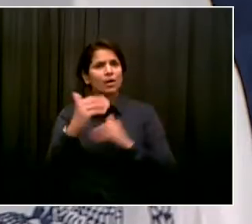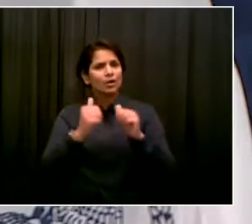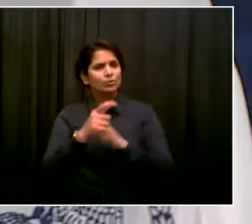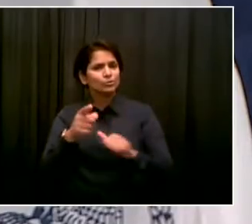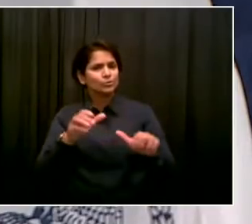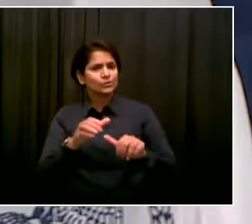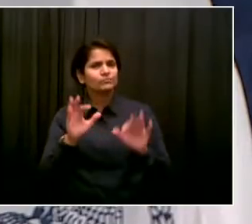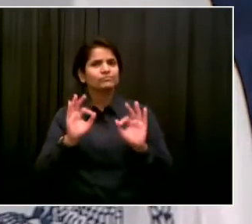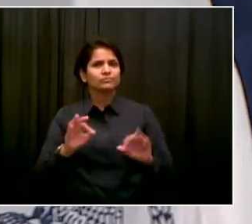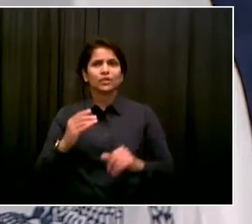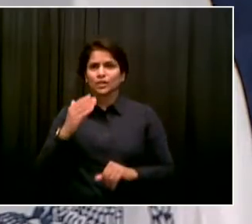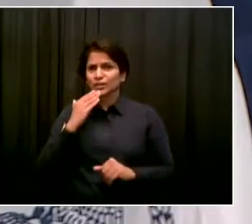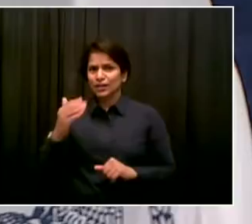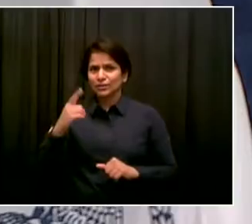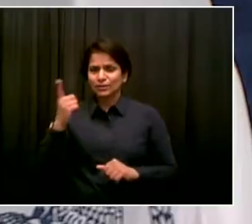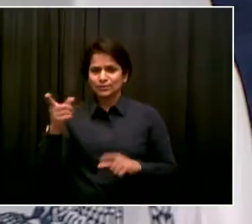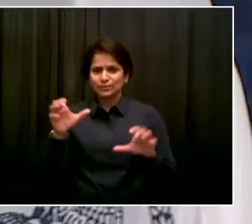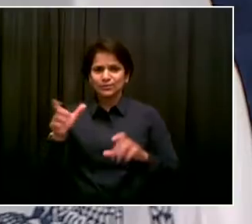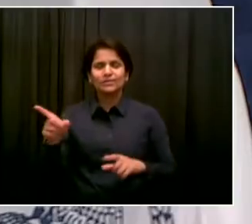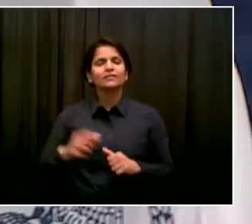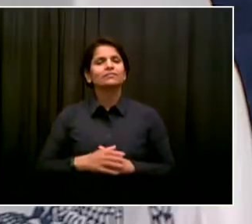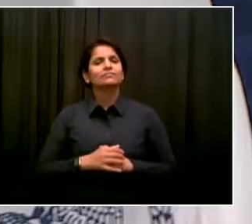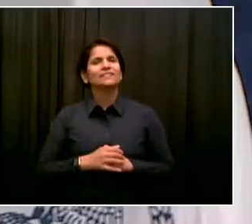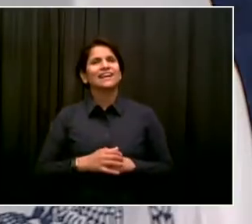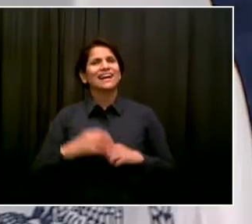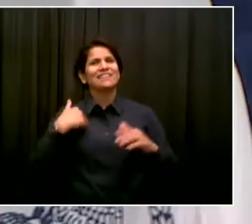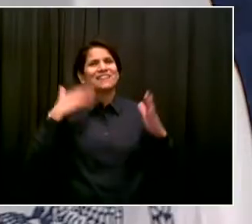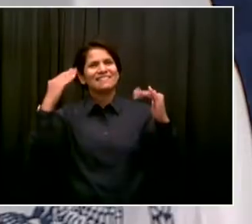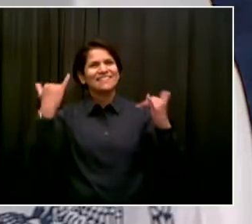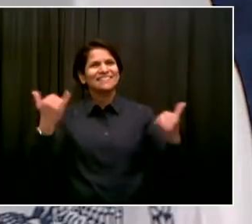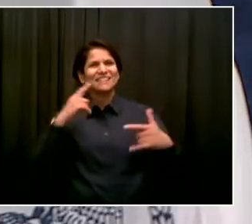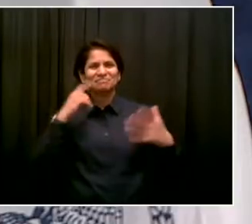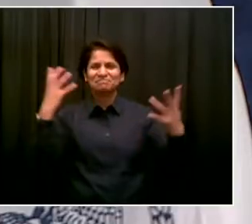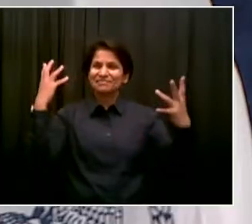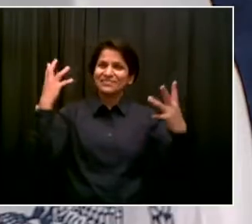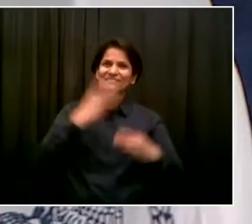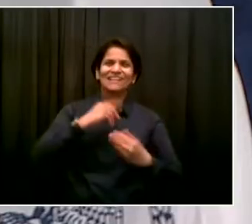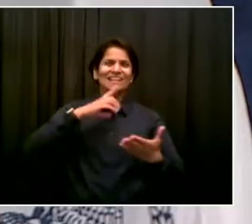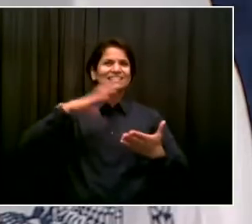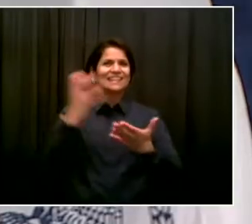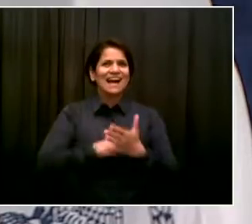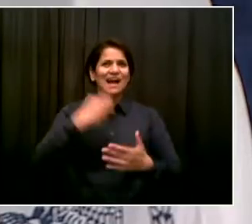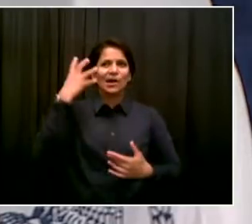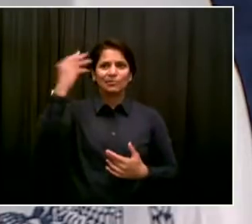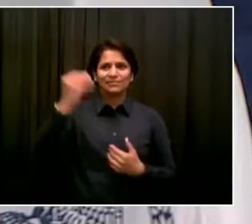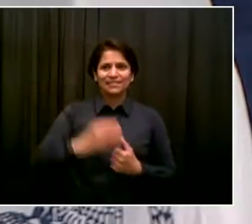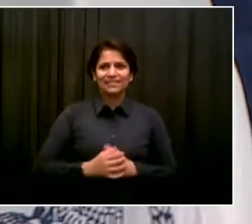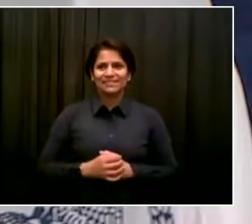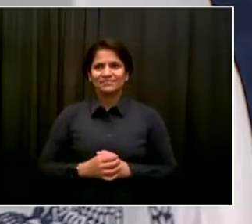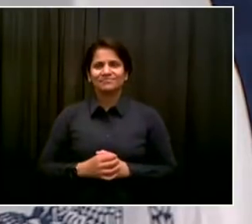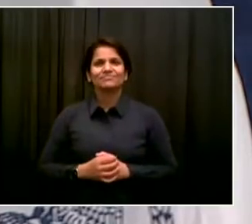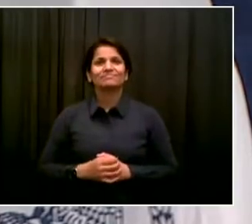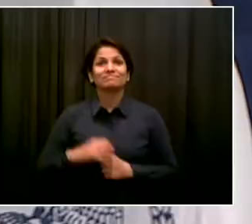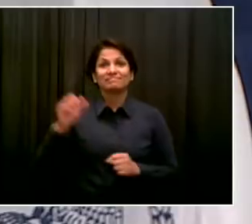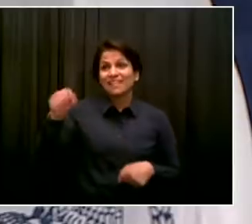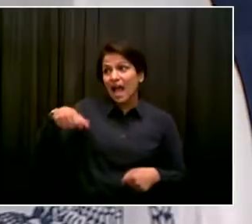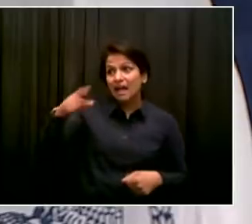MATT FROM PATCH.